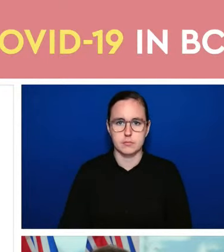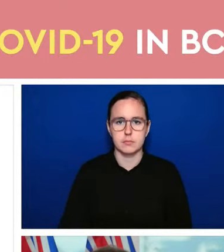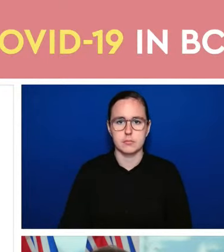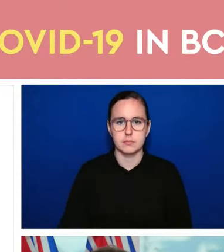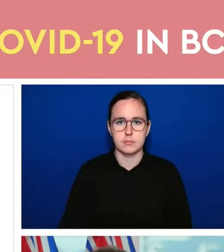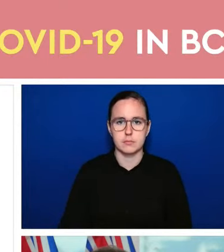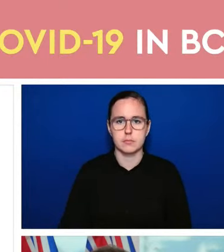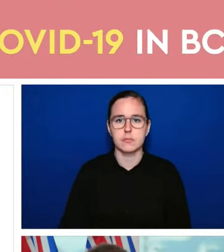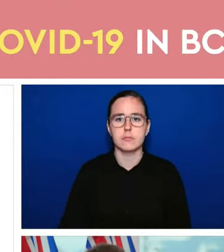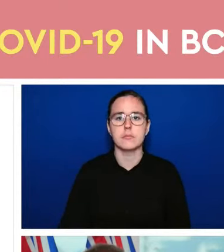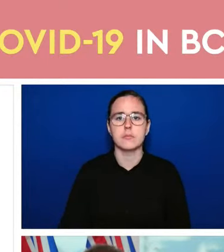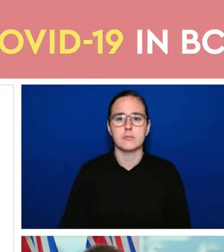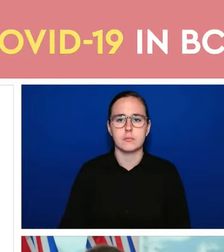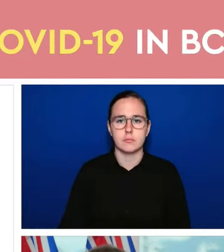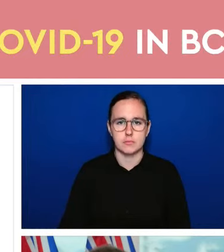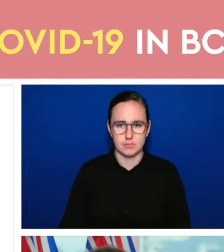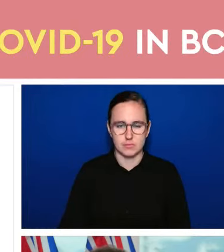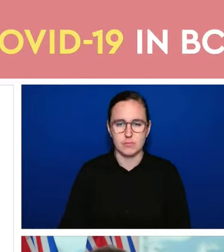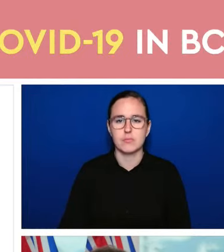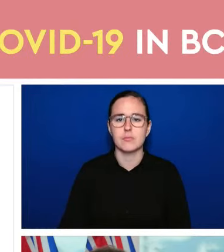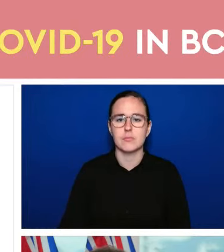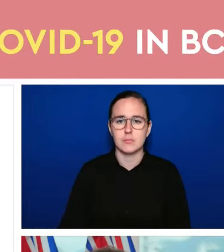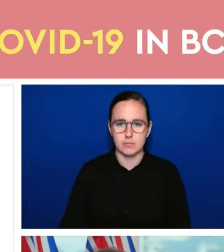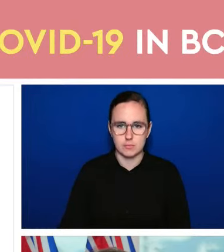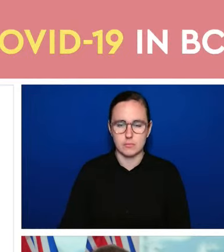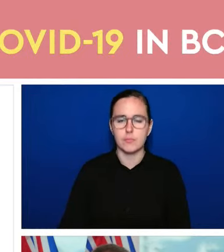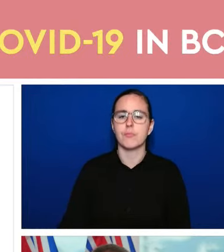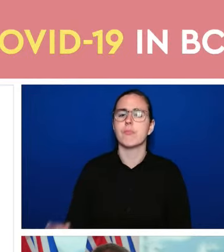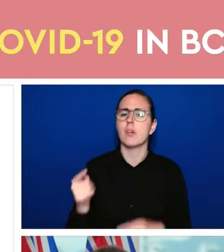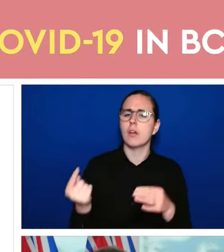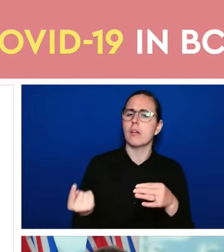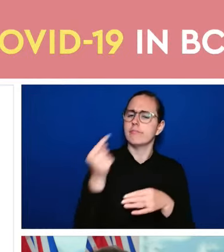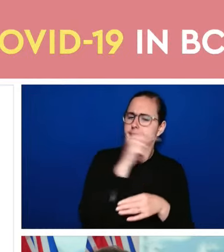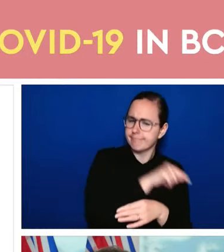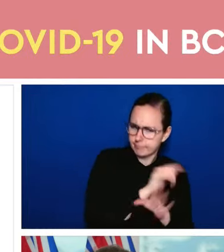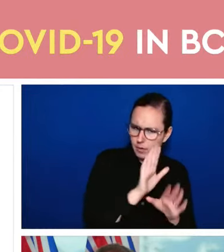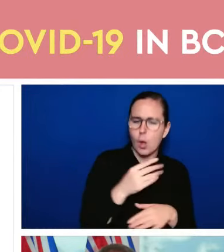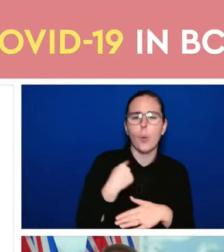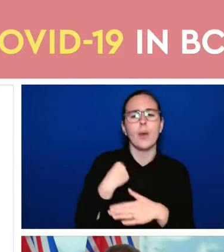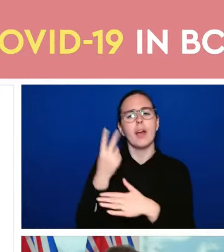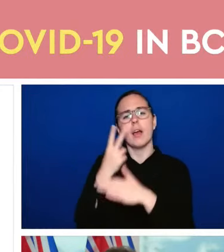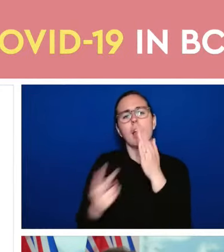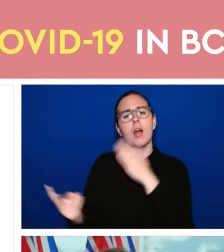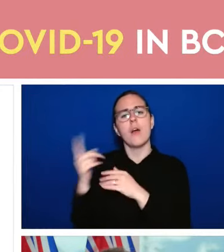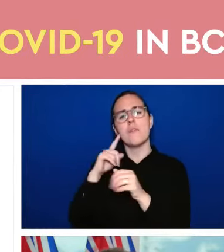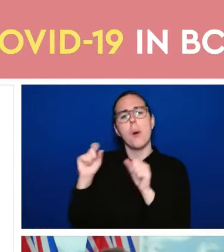scenarios including the most difficult. Cover nineteen projections suggest up to seven